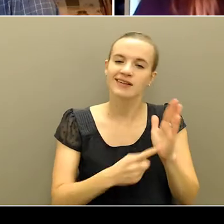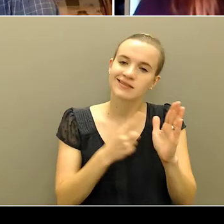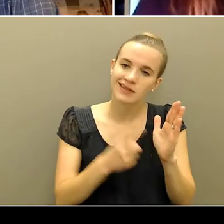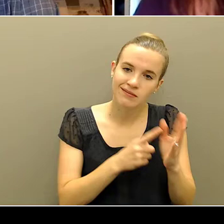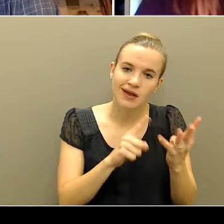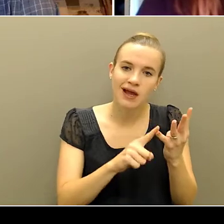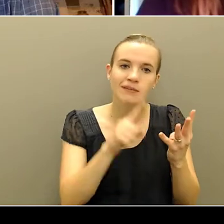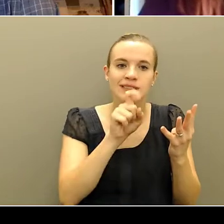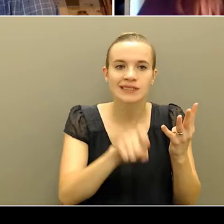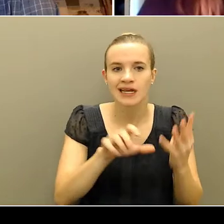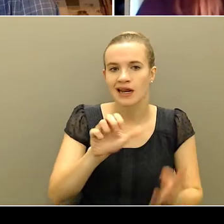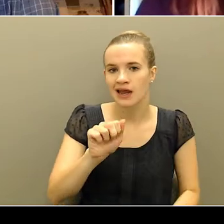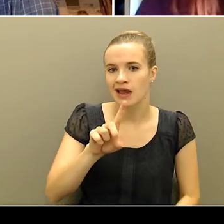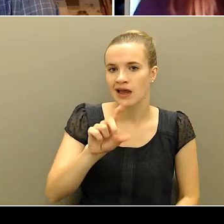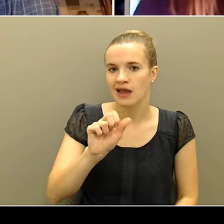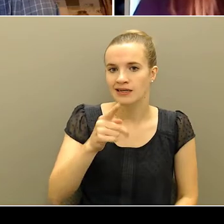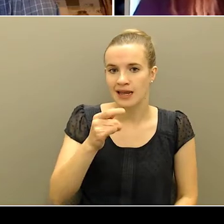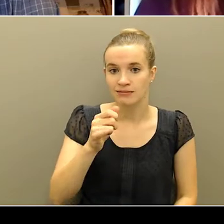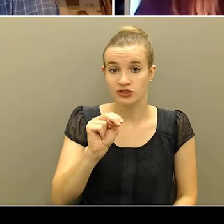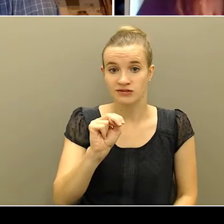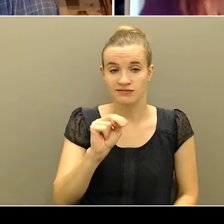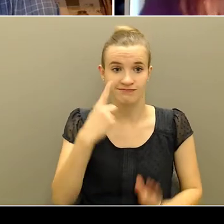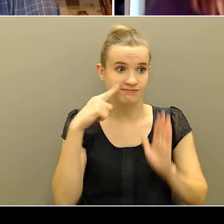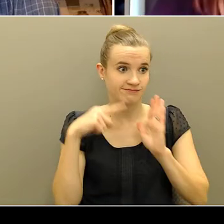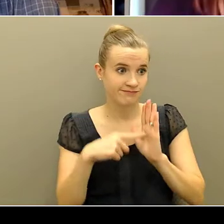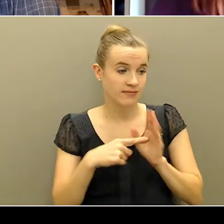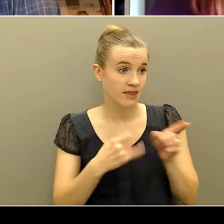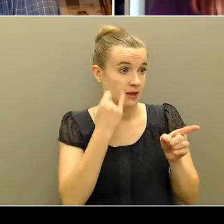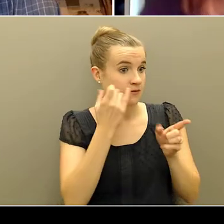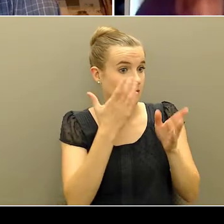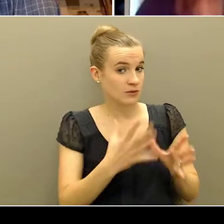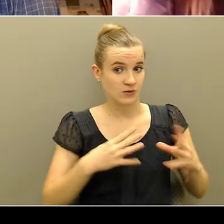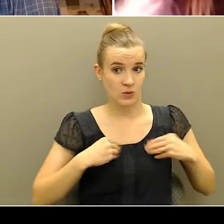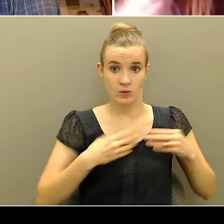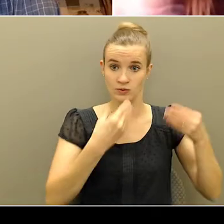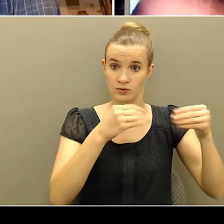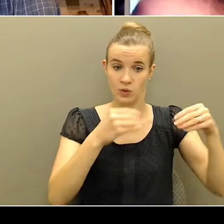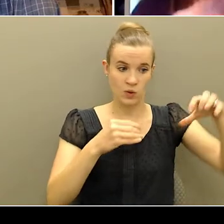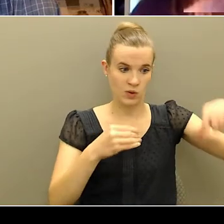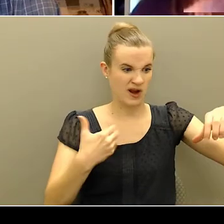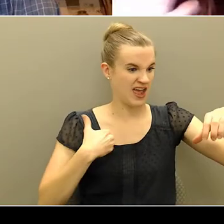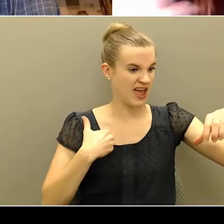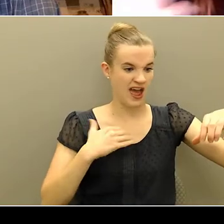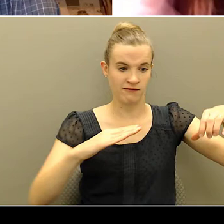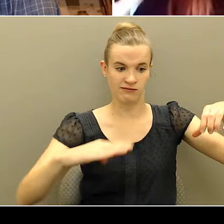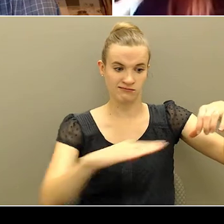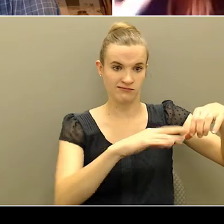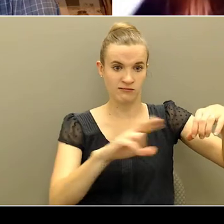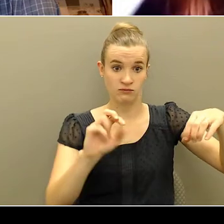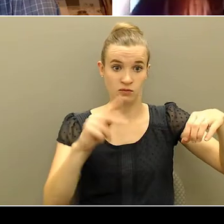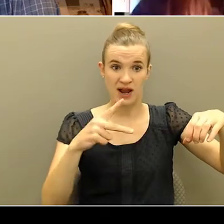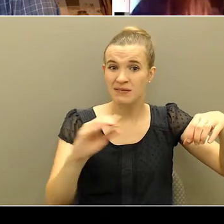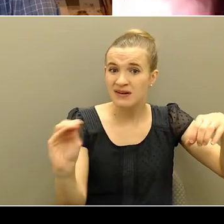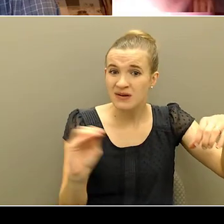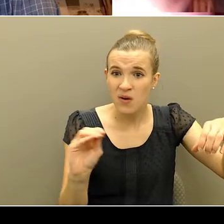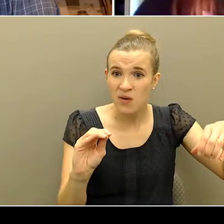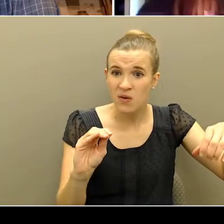but you know, like, what can we do? I have this piece of plywood, you know, instead of just saying, you know, automatically No, turning the person